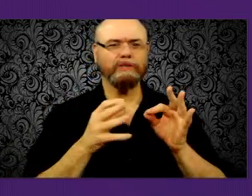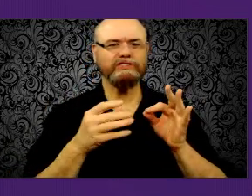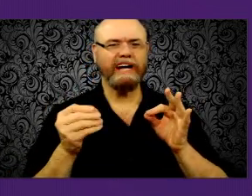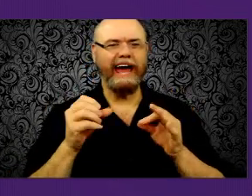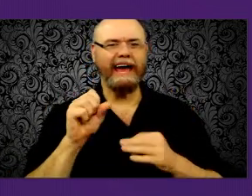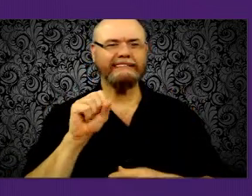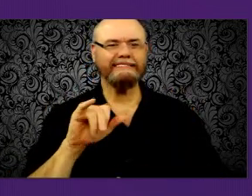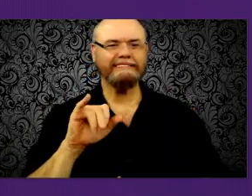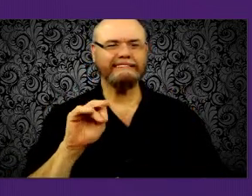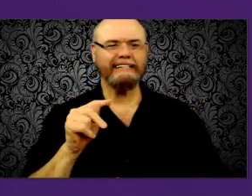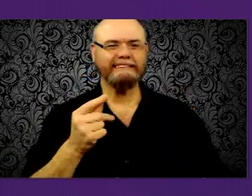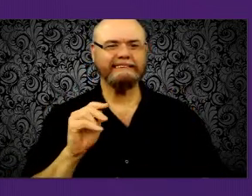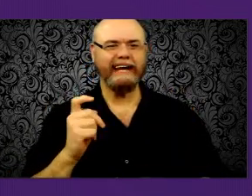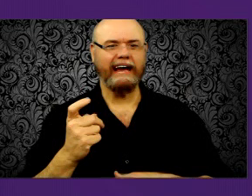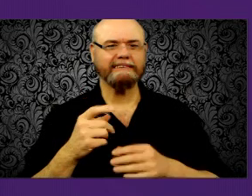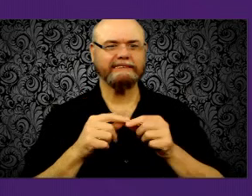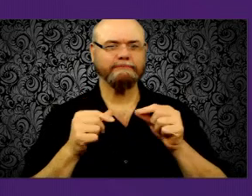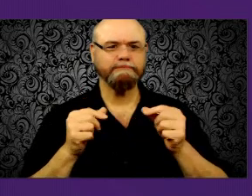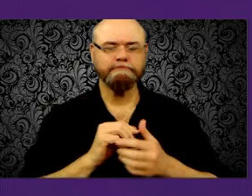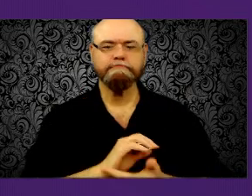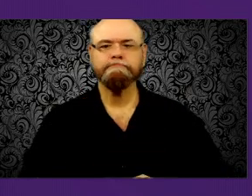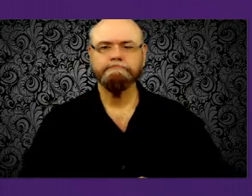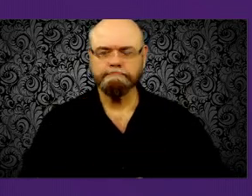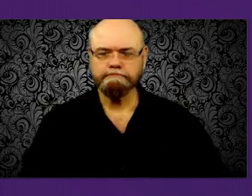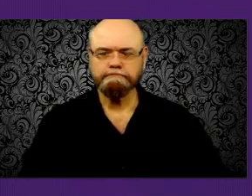Let's give you a moment to take a look at the student's observations.